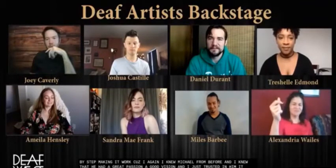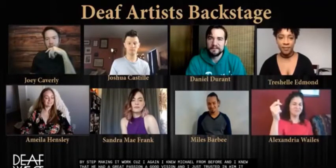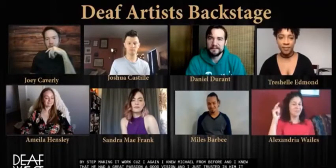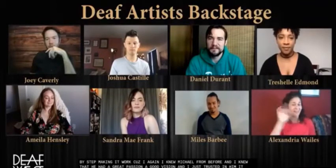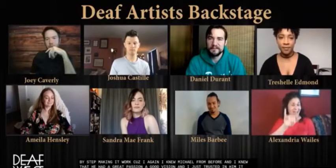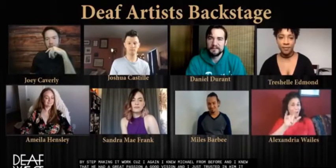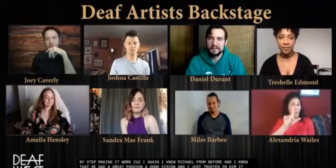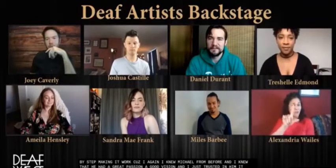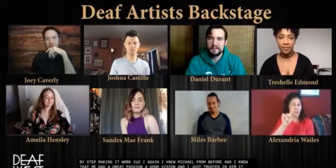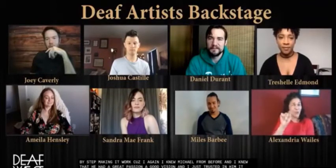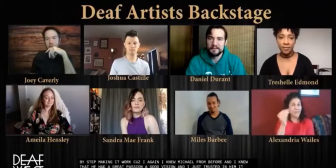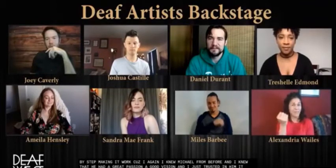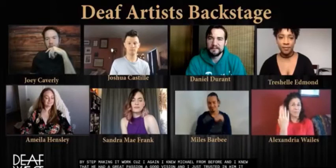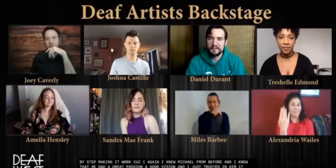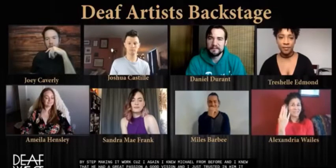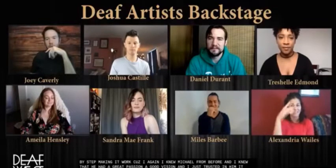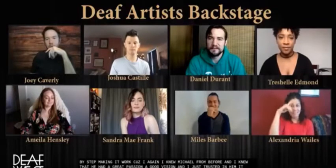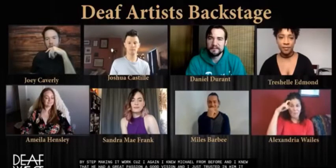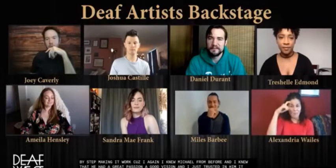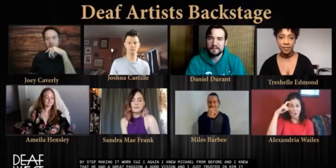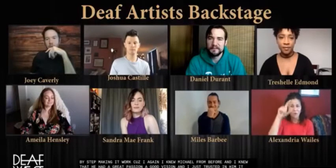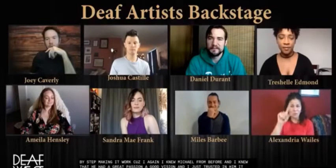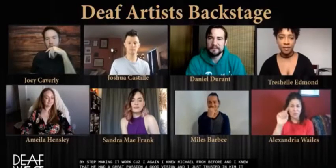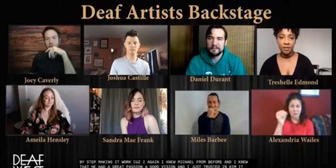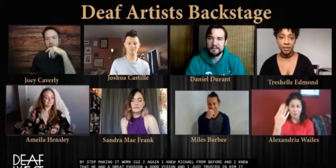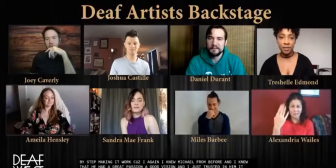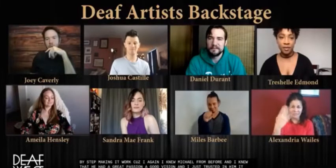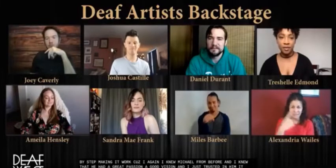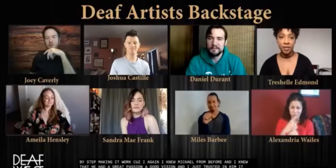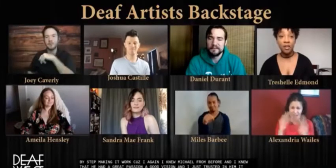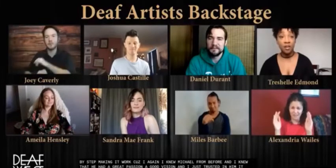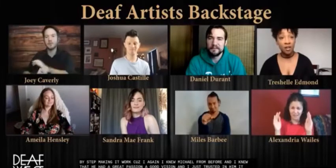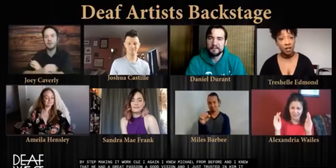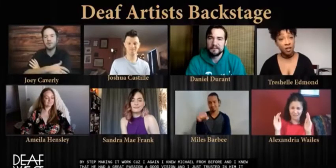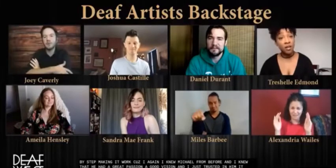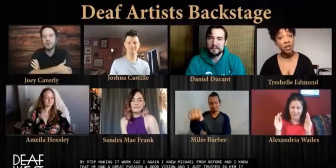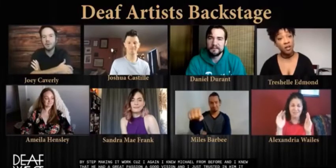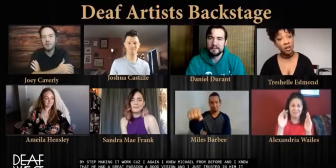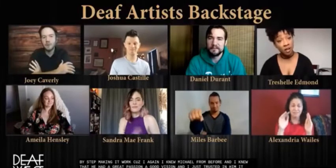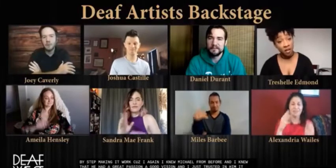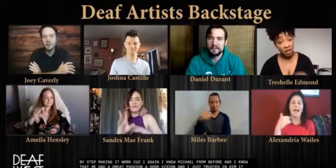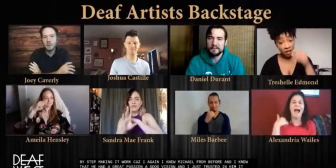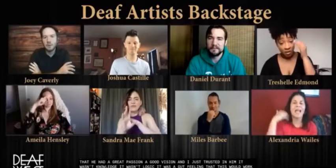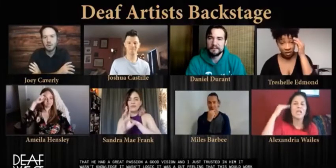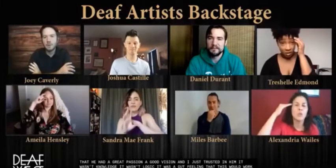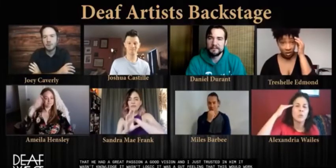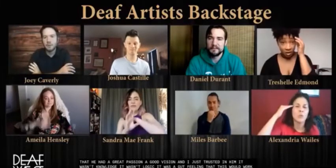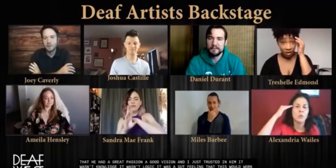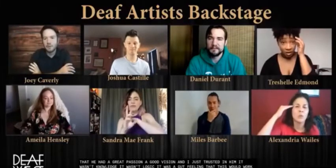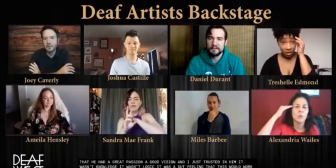And then with the snap of a finger, I think it was like summer.